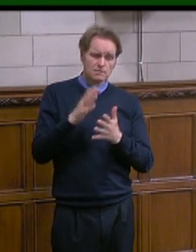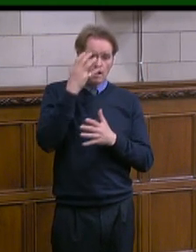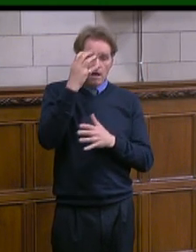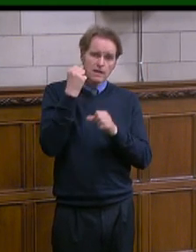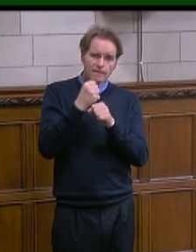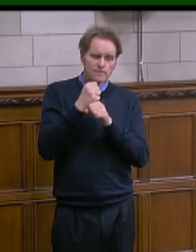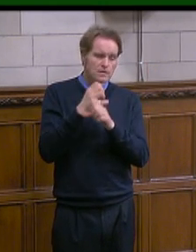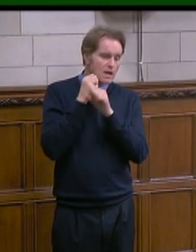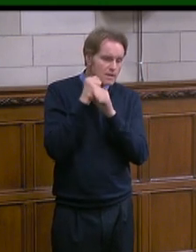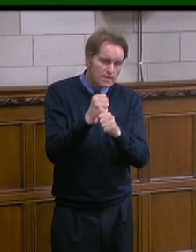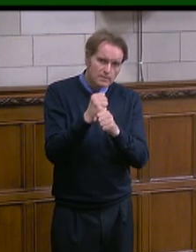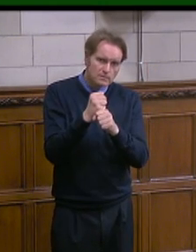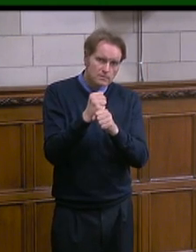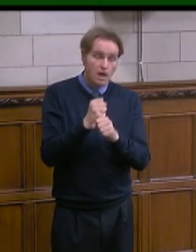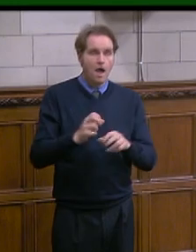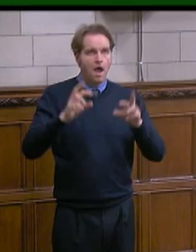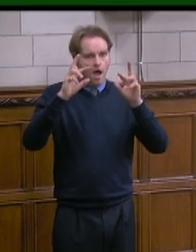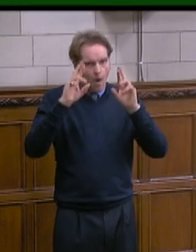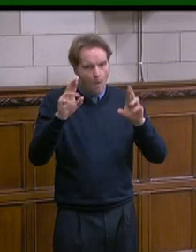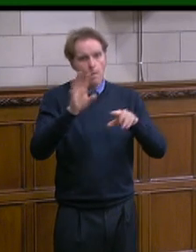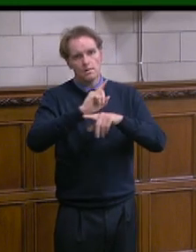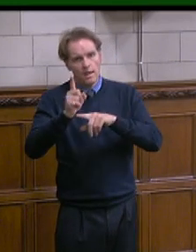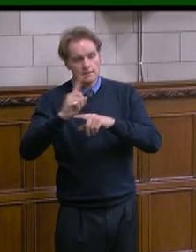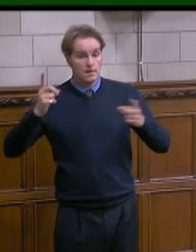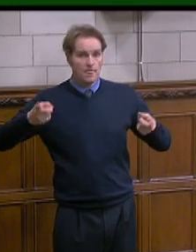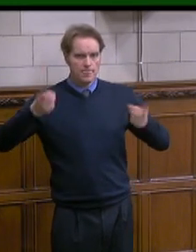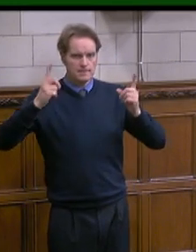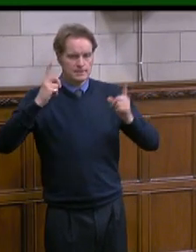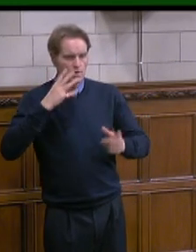I hope that when the Minister gets to his feet he will have some good news for the deaf